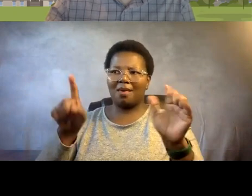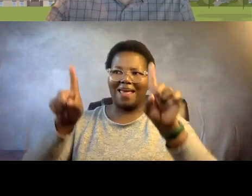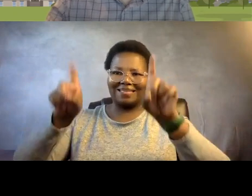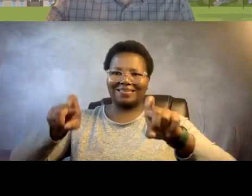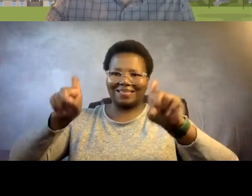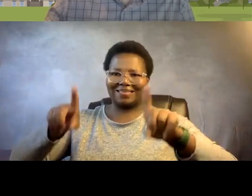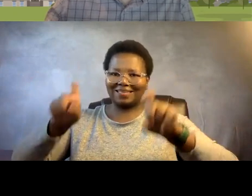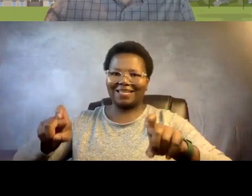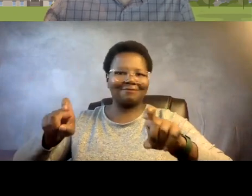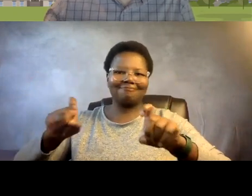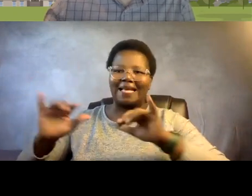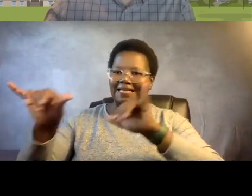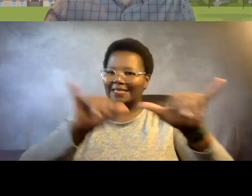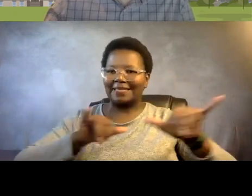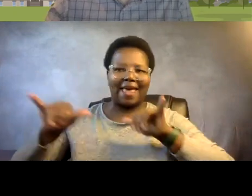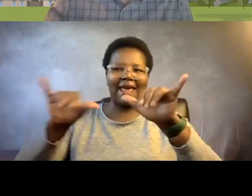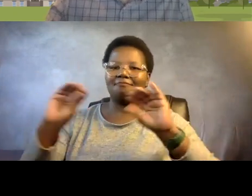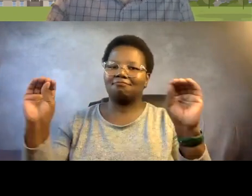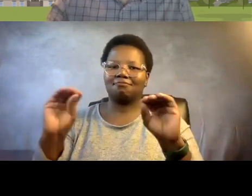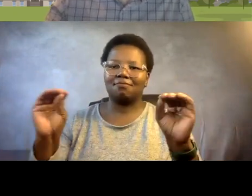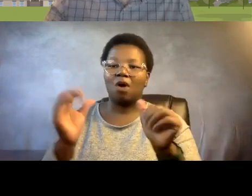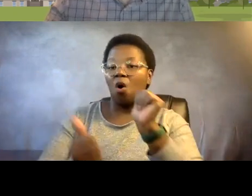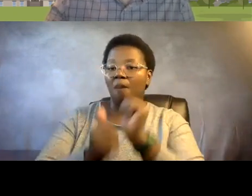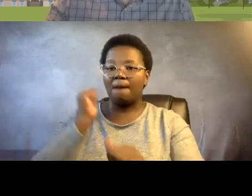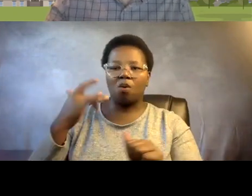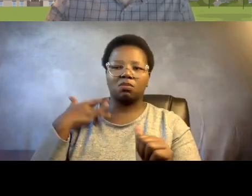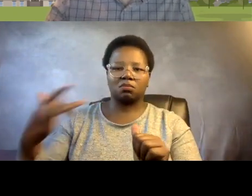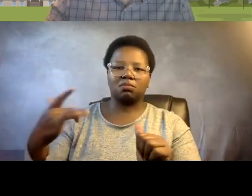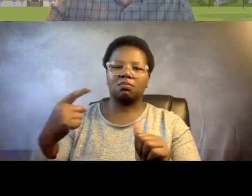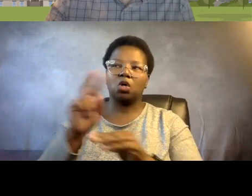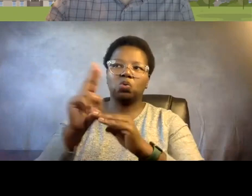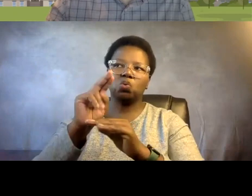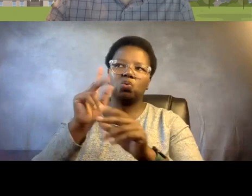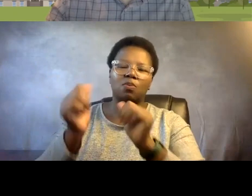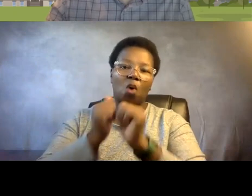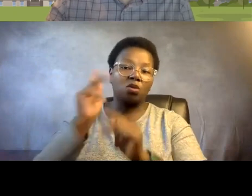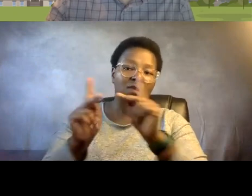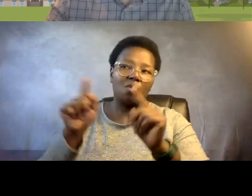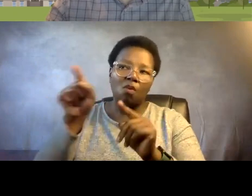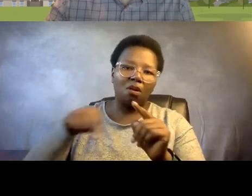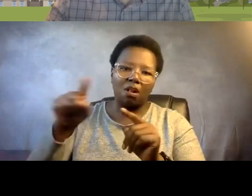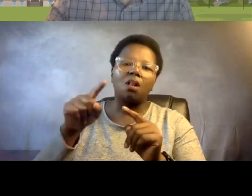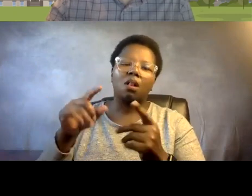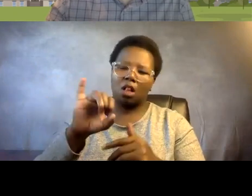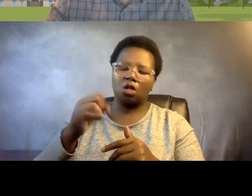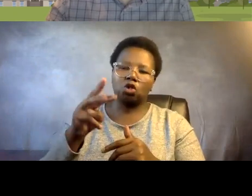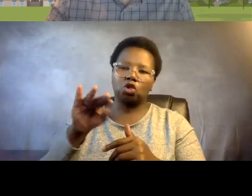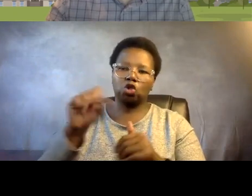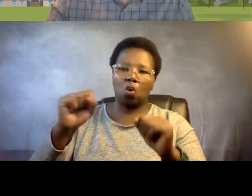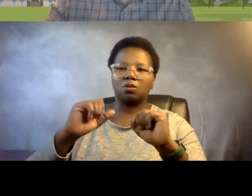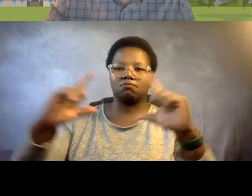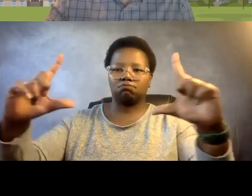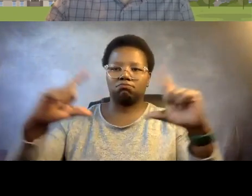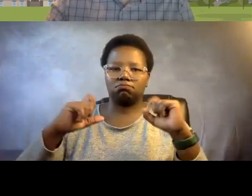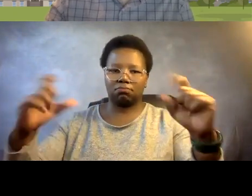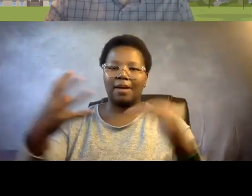VoiceOver, and what is most commonly used out there by far JAWS and NVDA. On the mobile side,